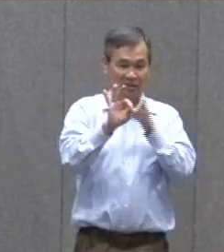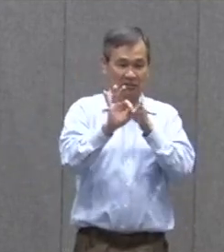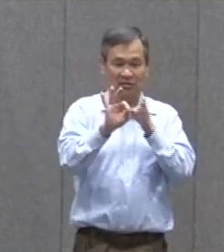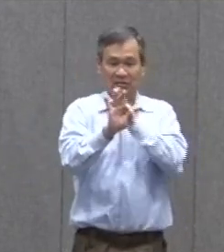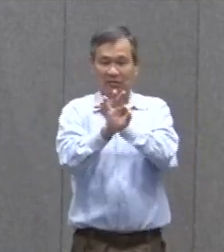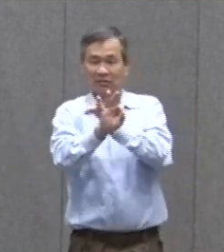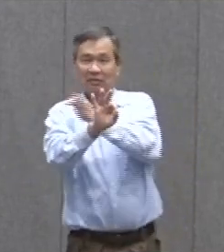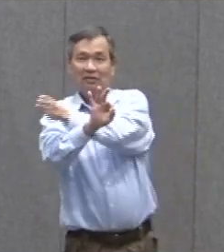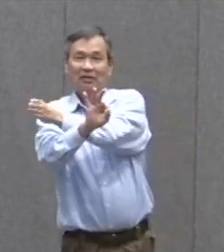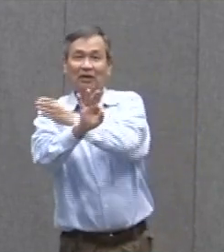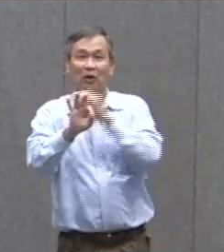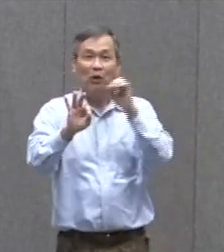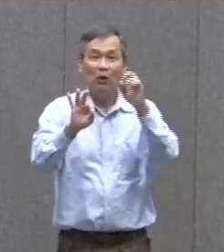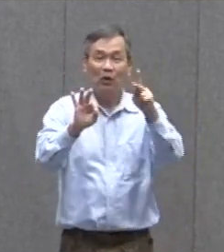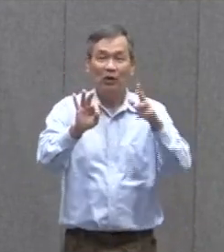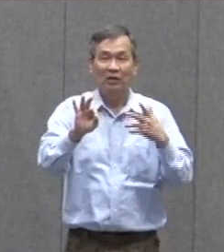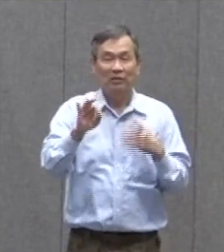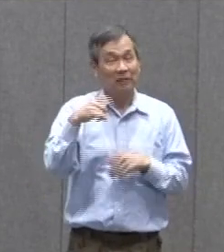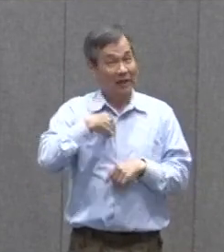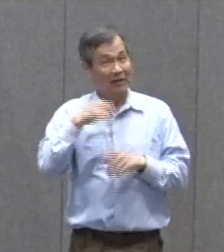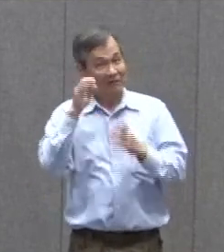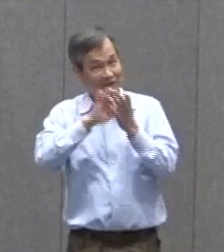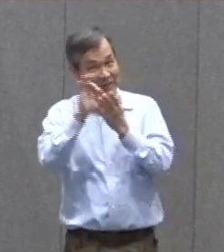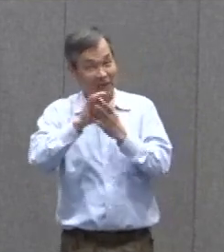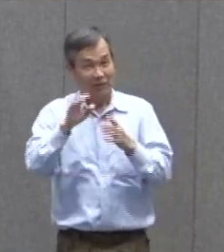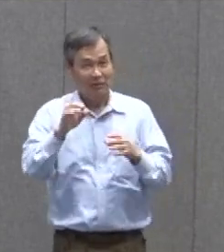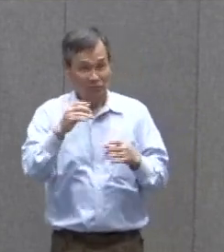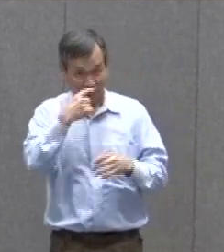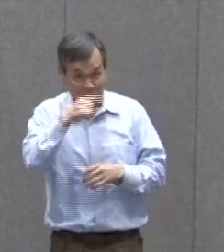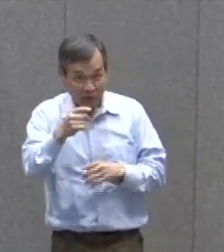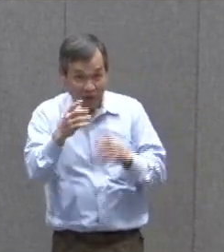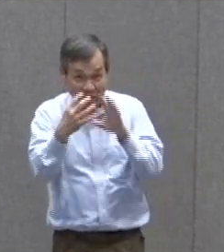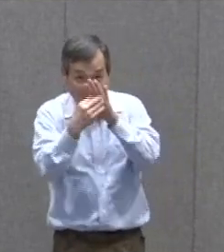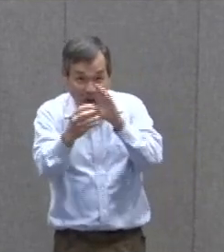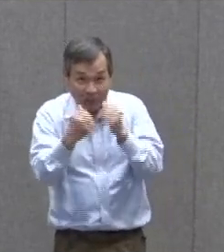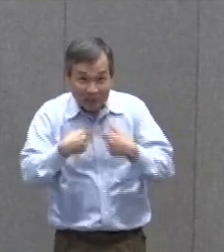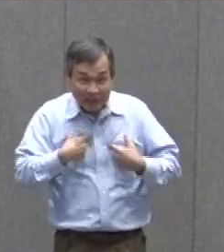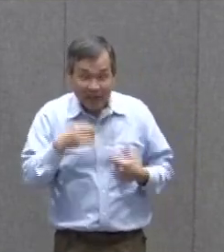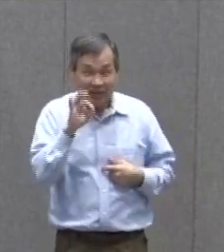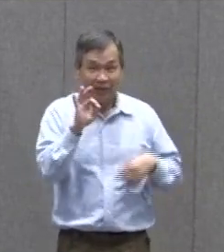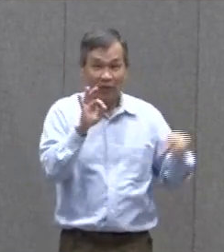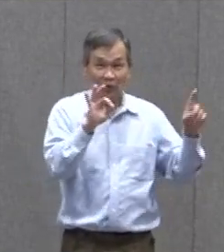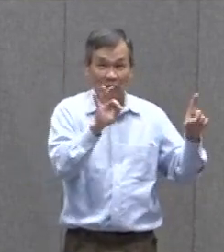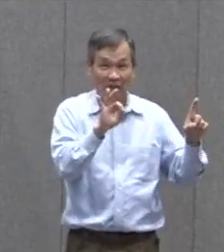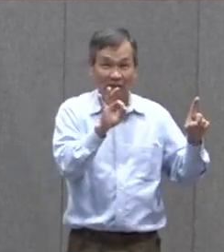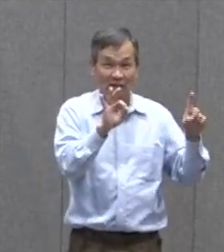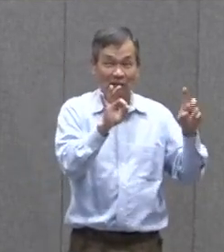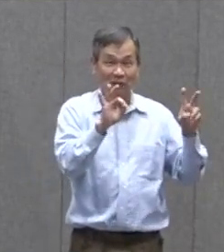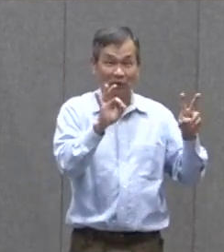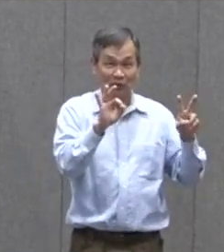But I need to count because I can't remember. Count with me. One, two,